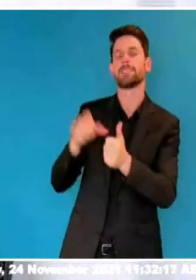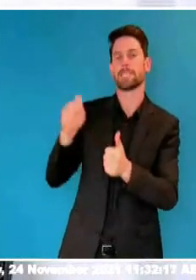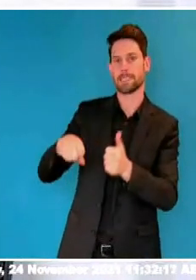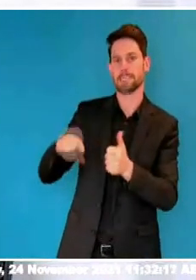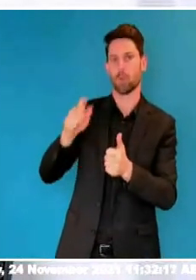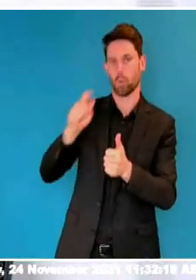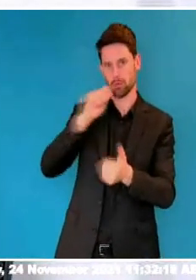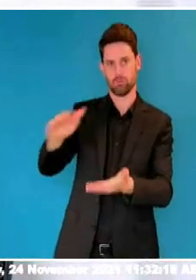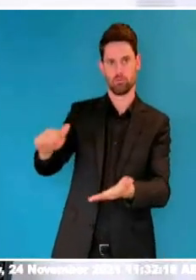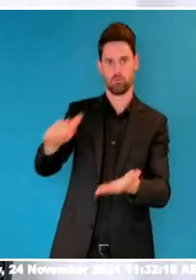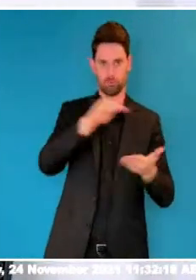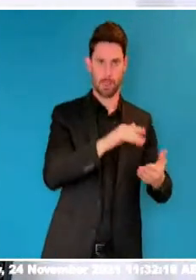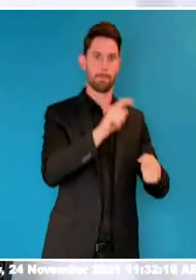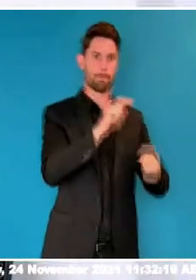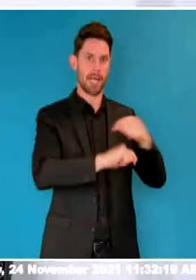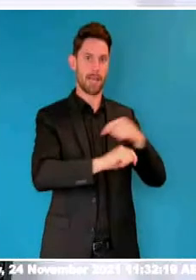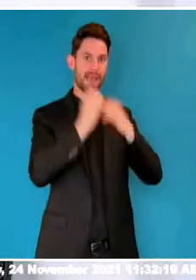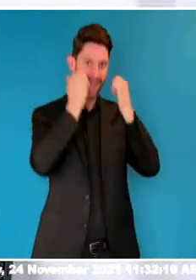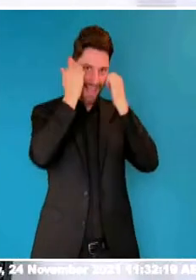given the exhibit numbers she has given.